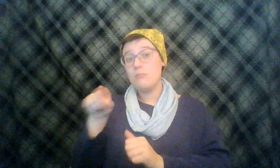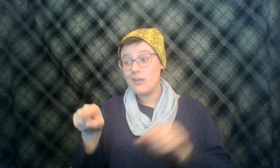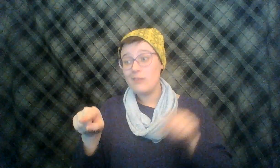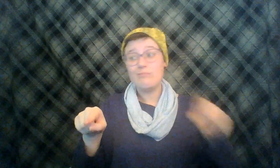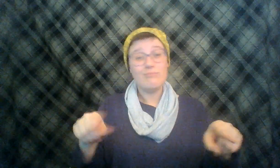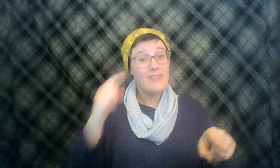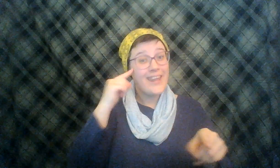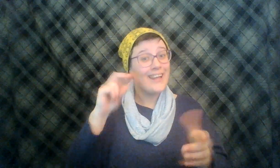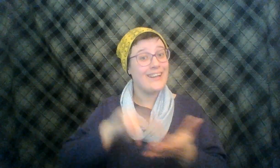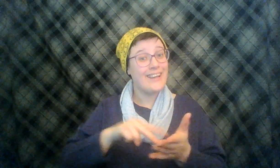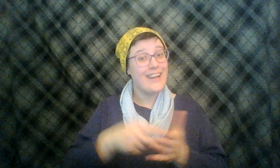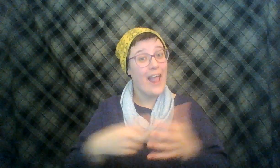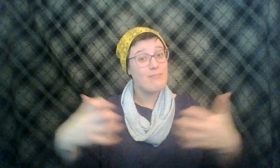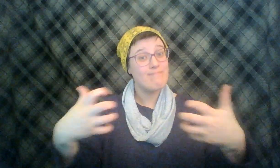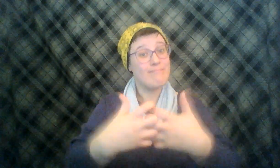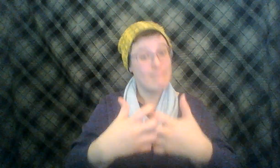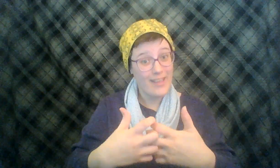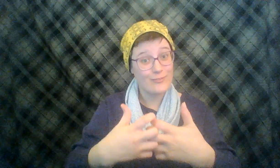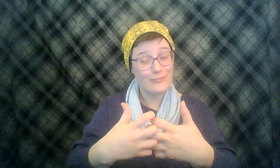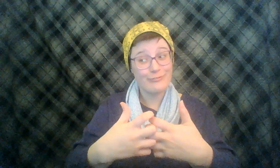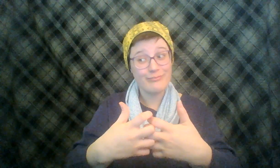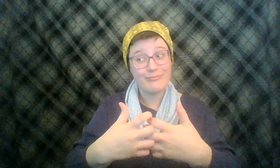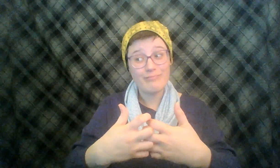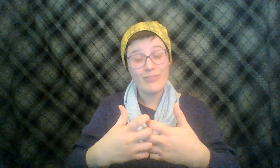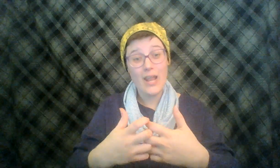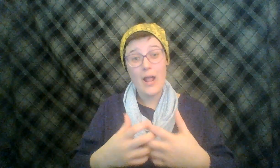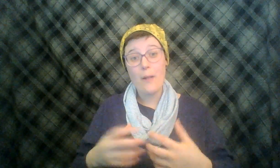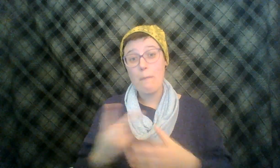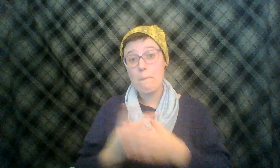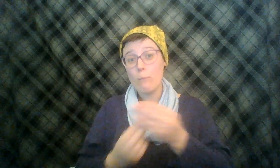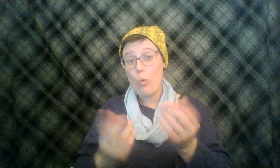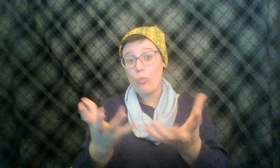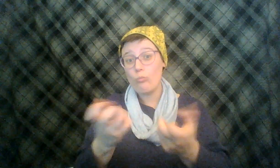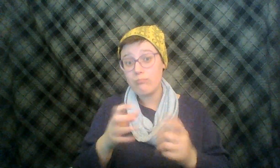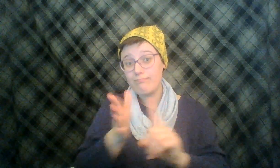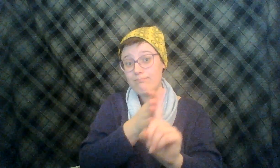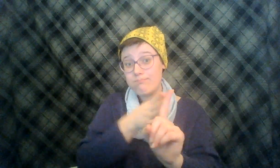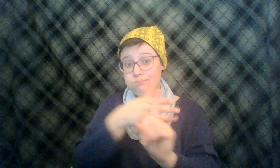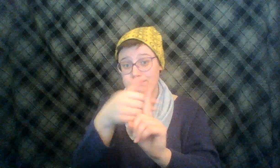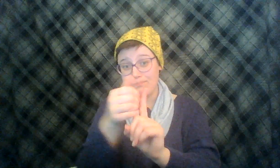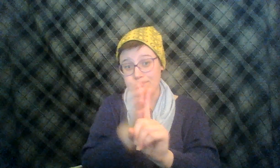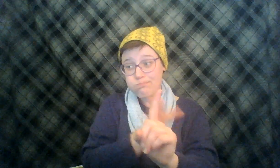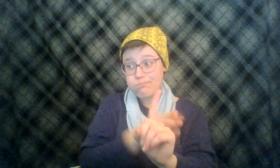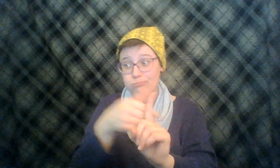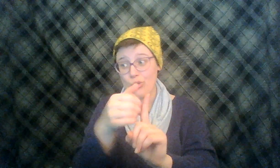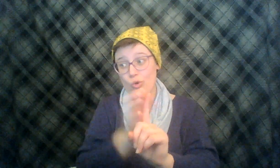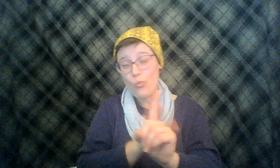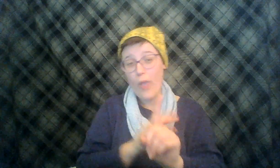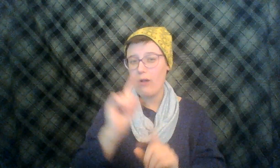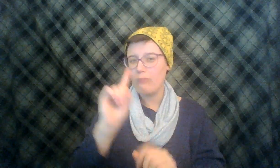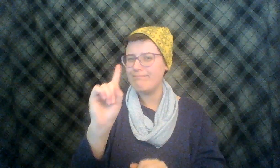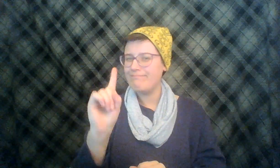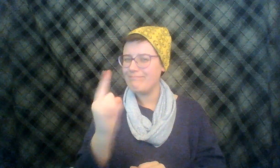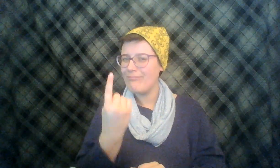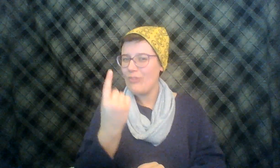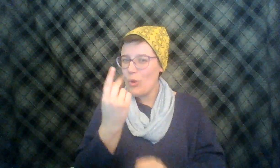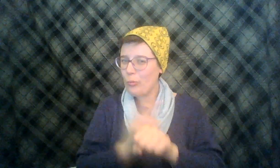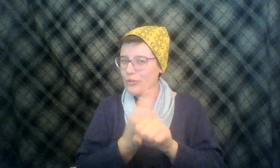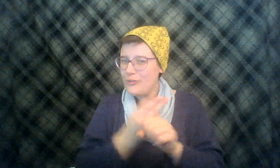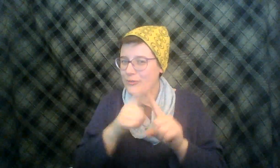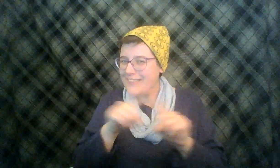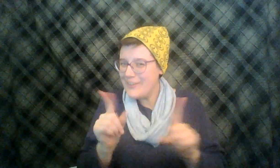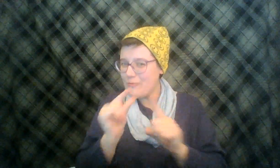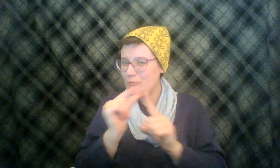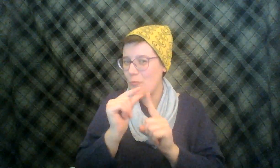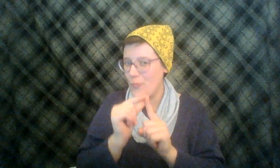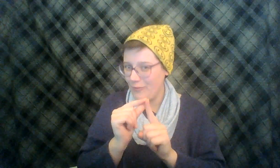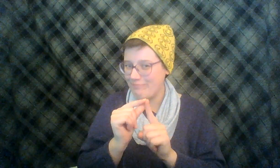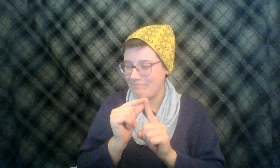Both fall under this definition: